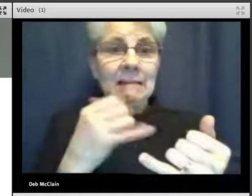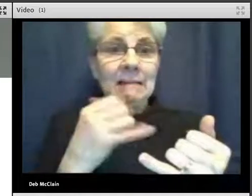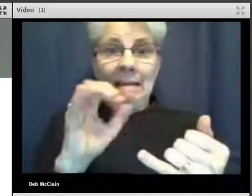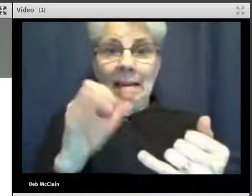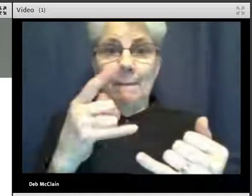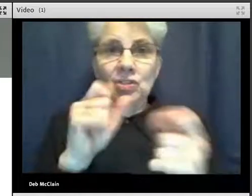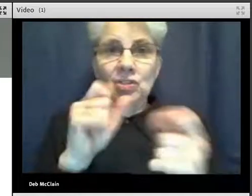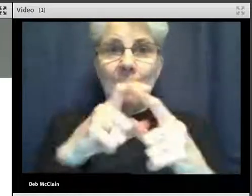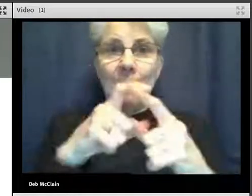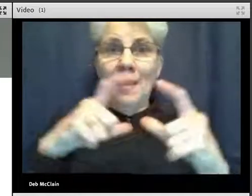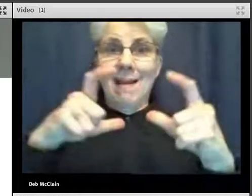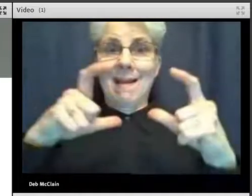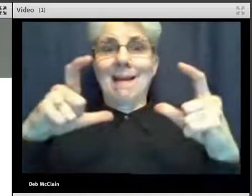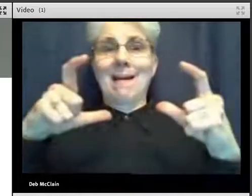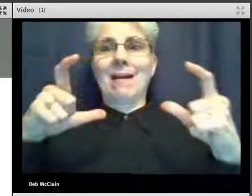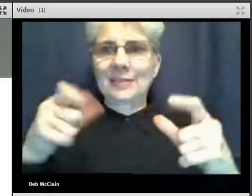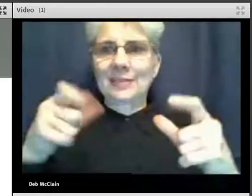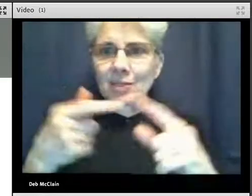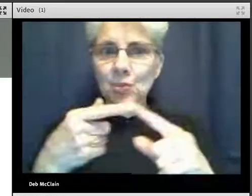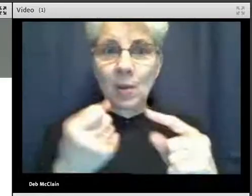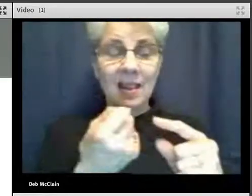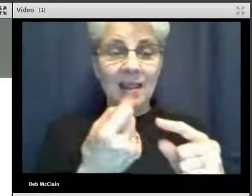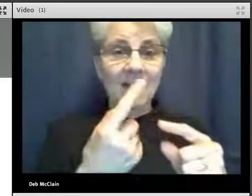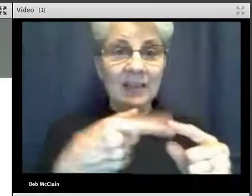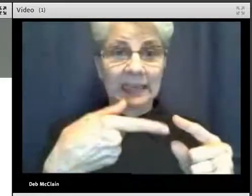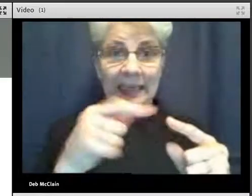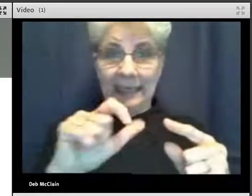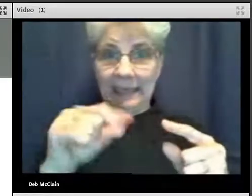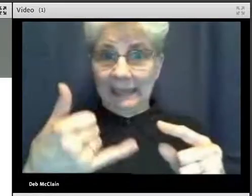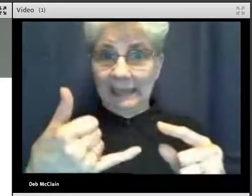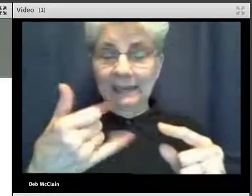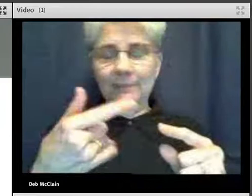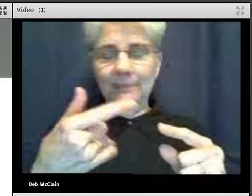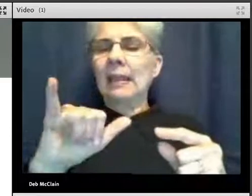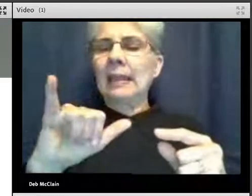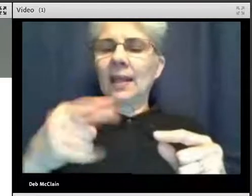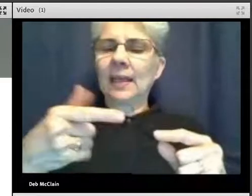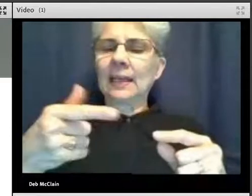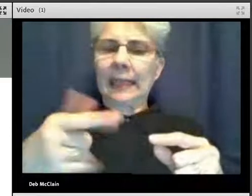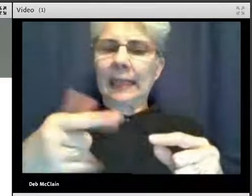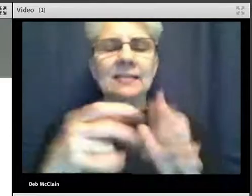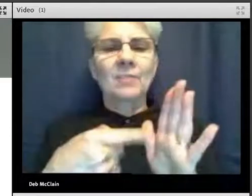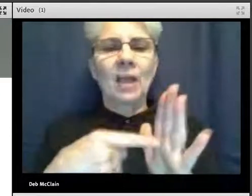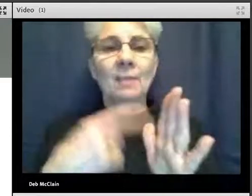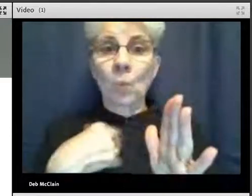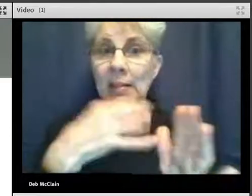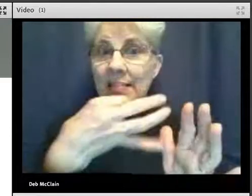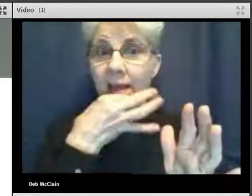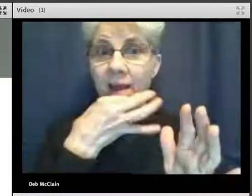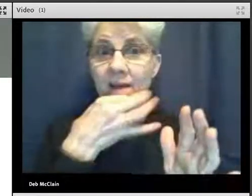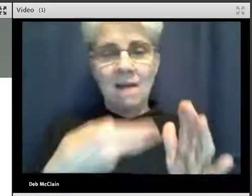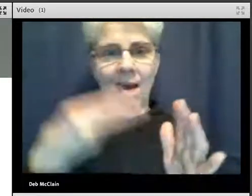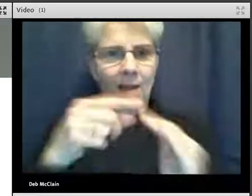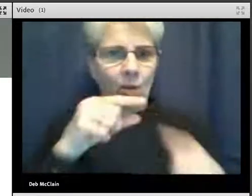They are 10, 11 gigabytes sometimes. They're really high quality. Right? Which we love because I can print off a picture